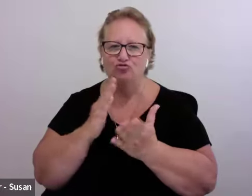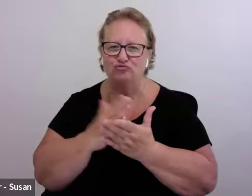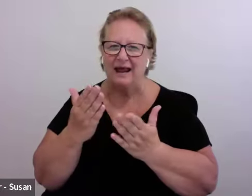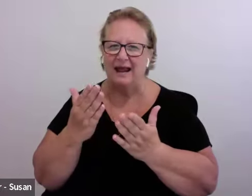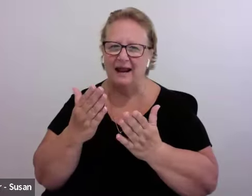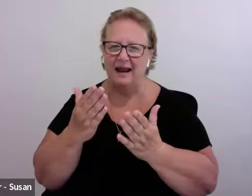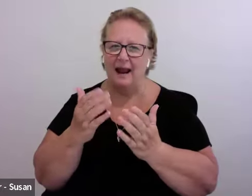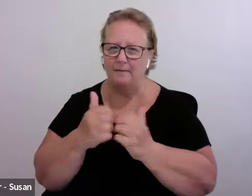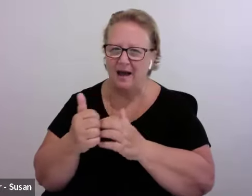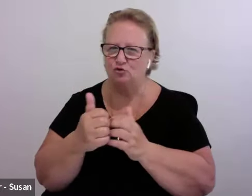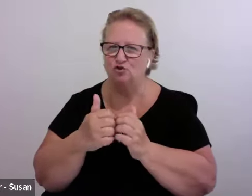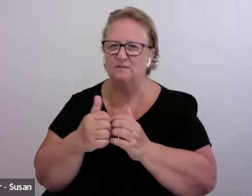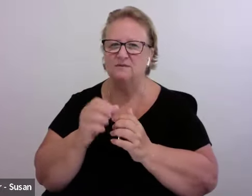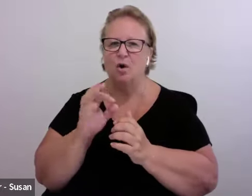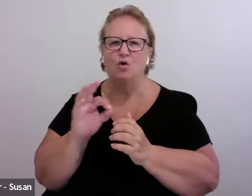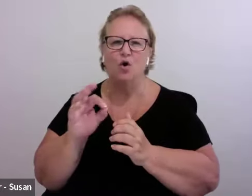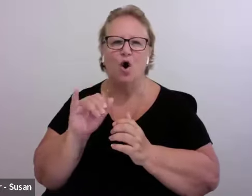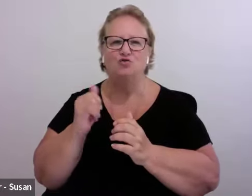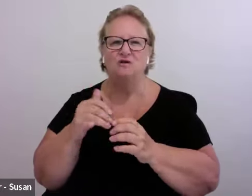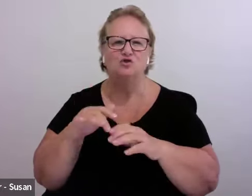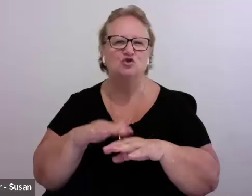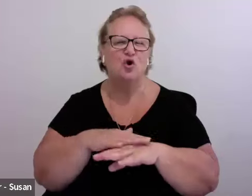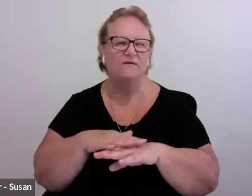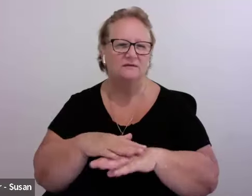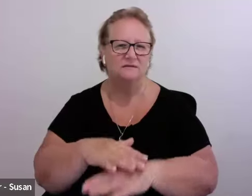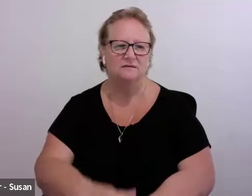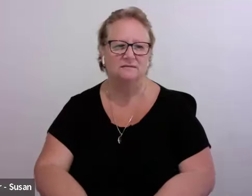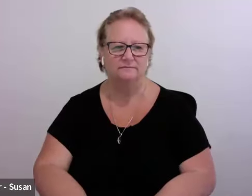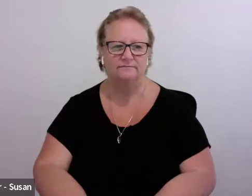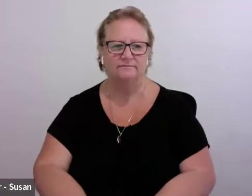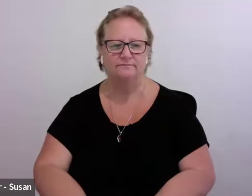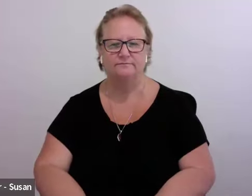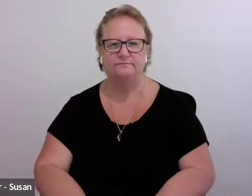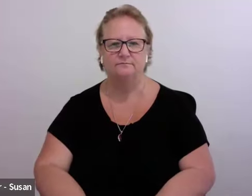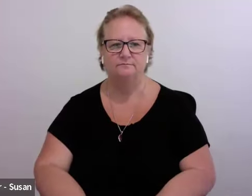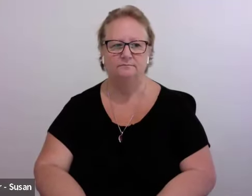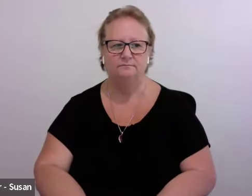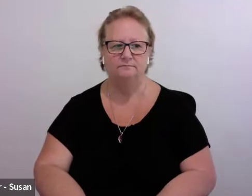applications. So it is a grey area in terms of, as we said